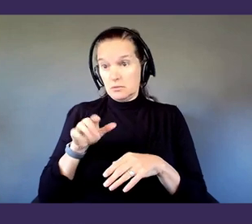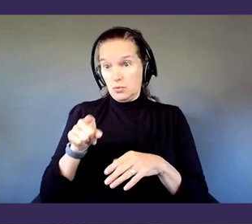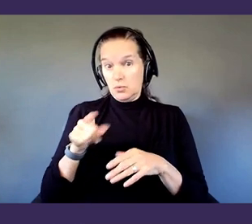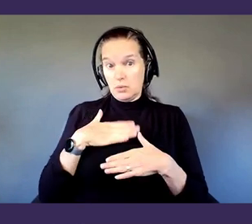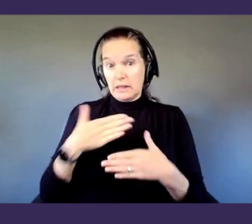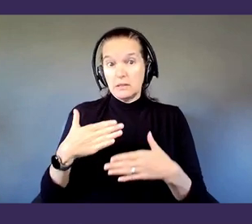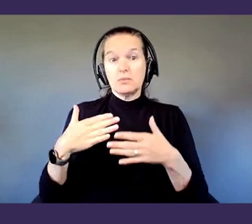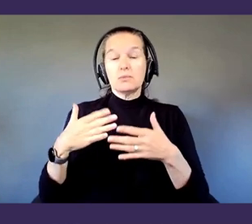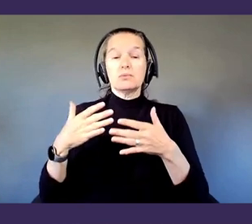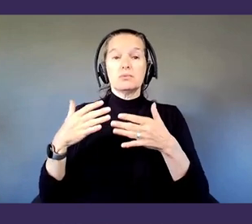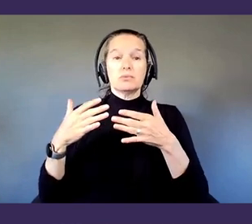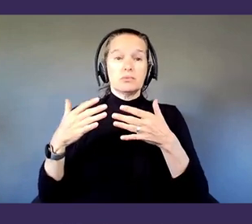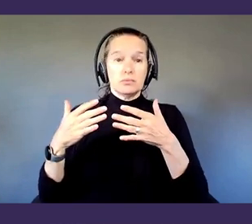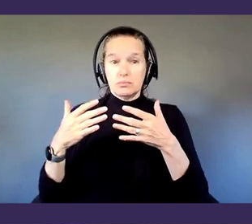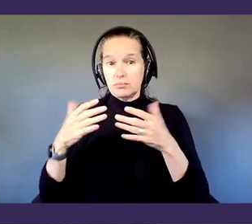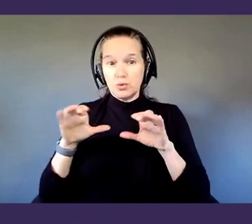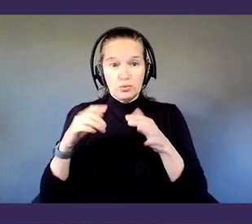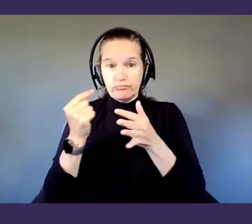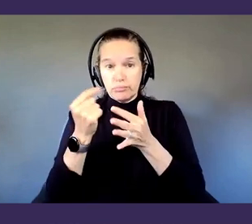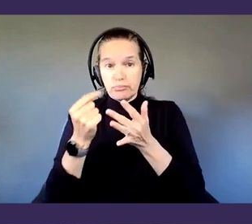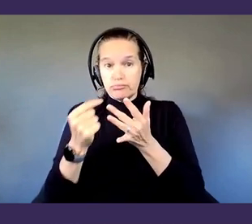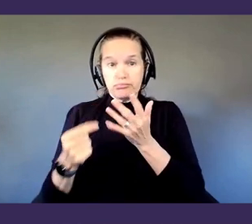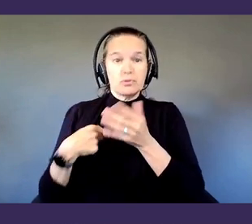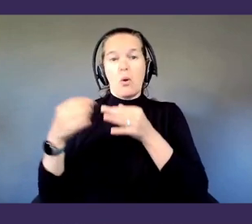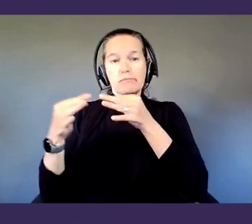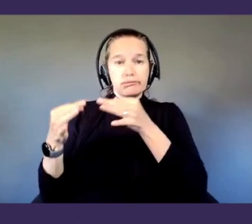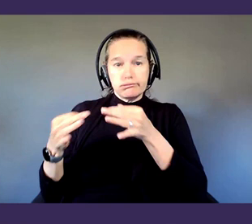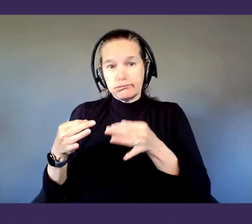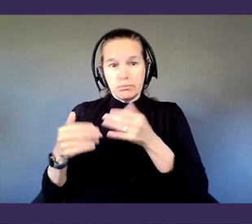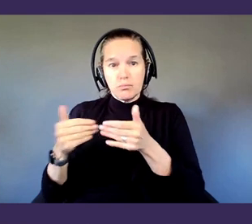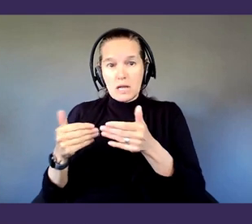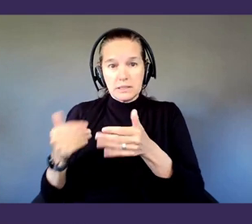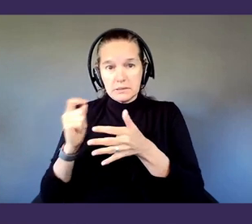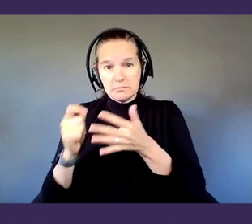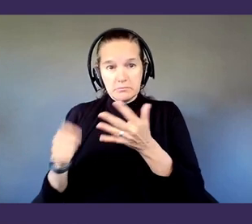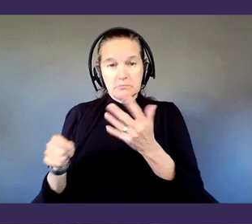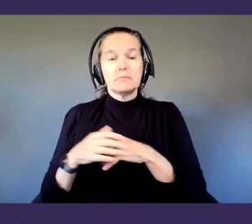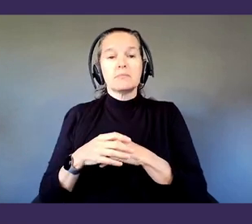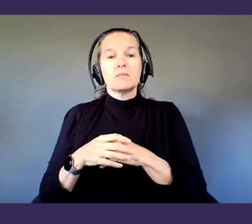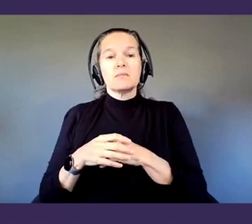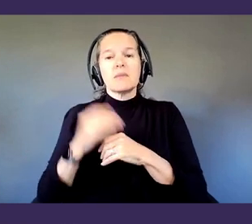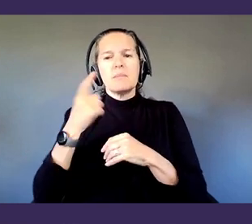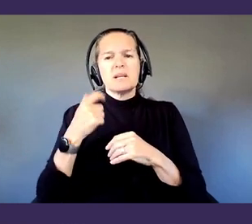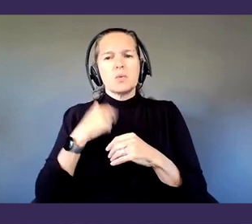and educated them what the process was gonna be in this regard, because we thought it was important for us